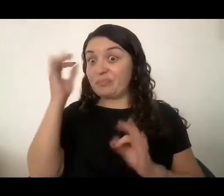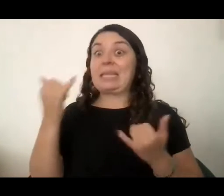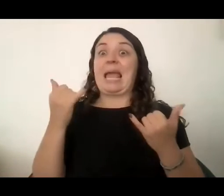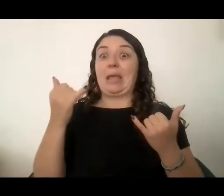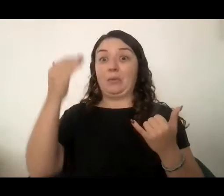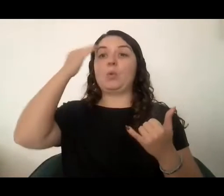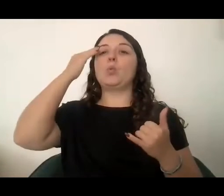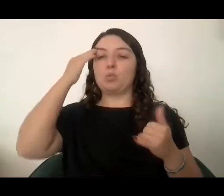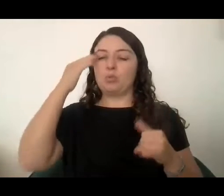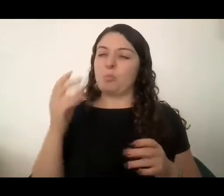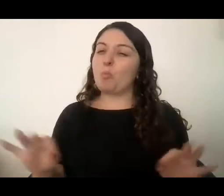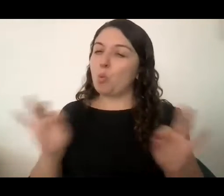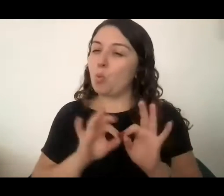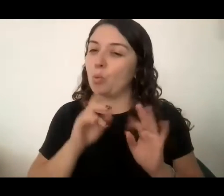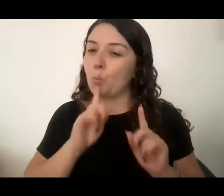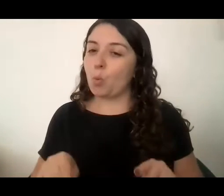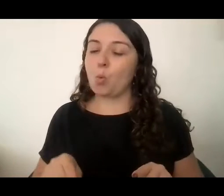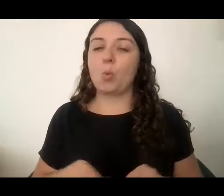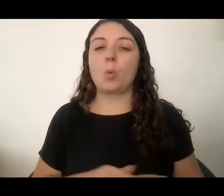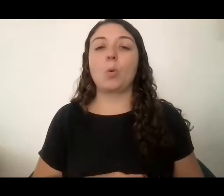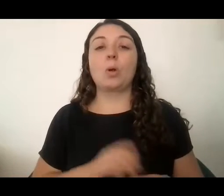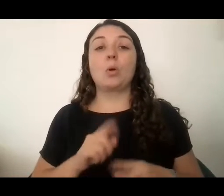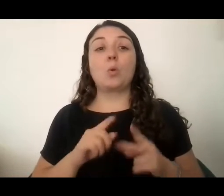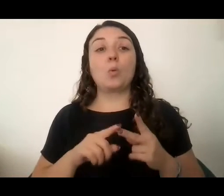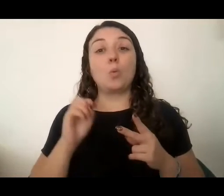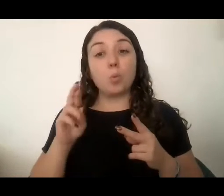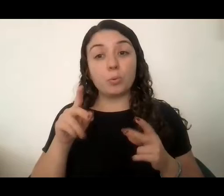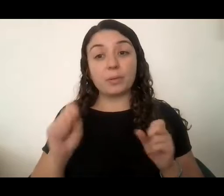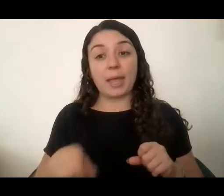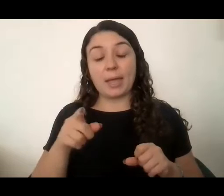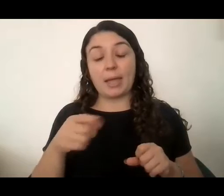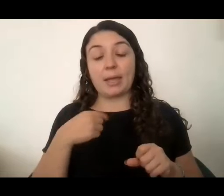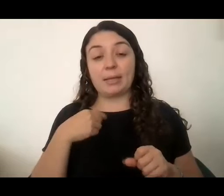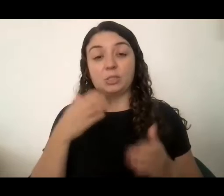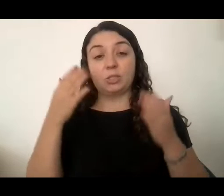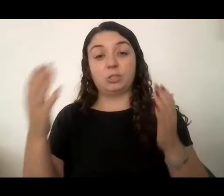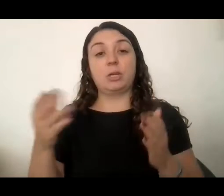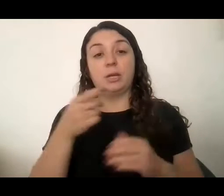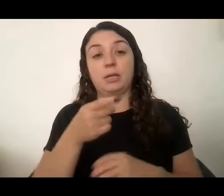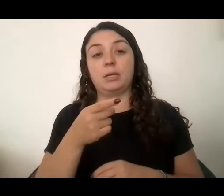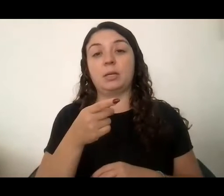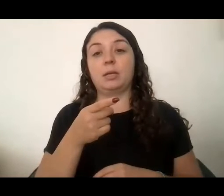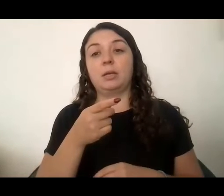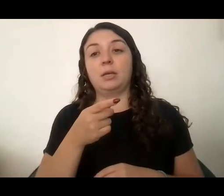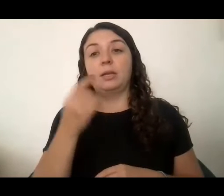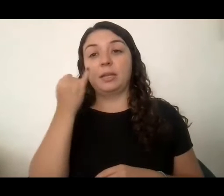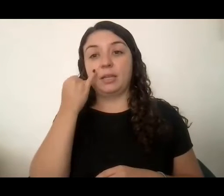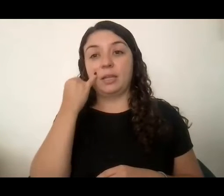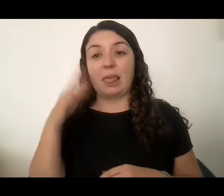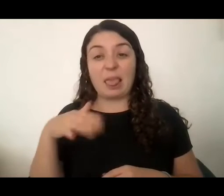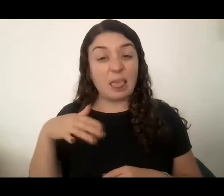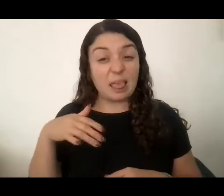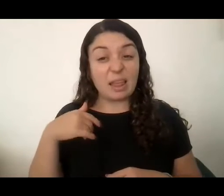important to report. I would also suggest that if you haven't hooked up with a benefit planner to